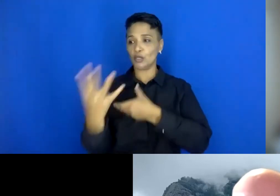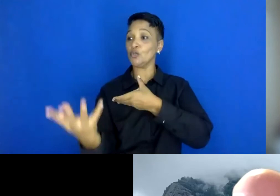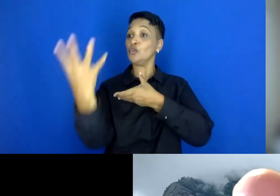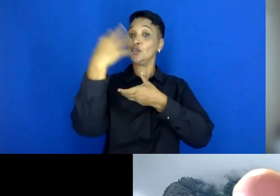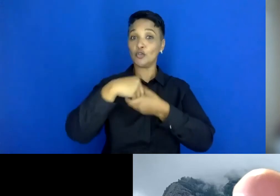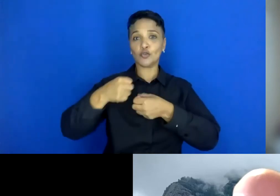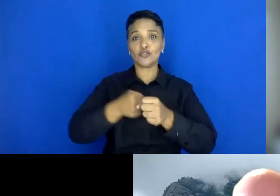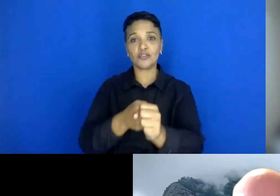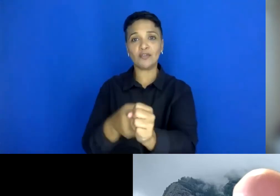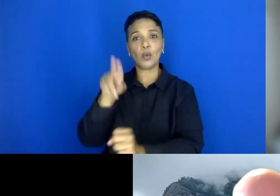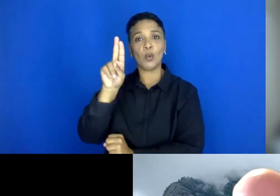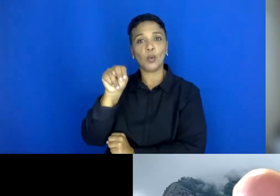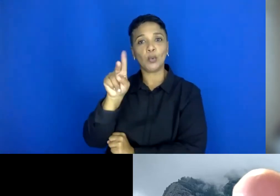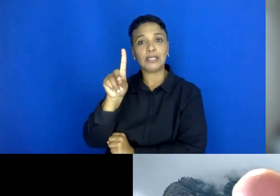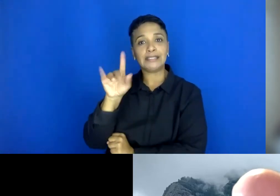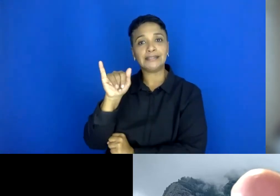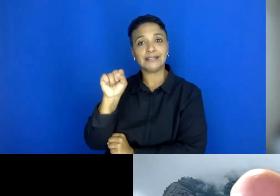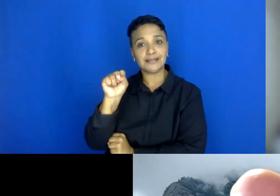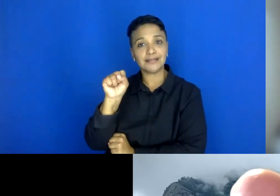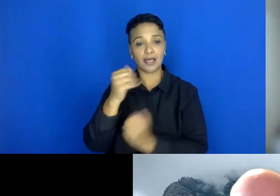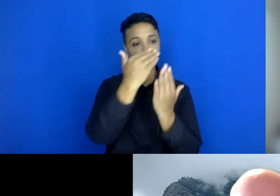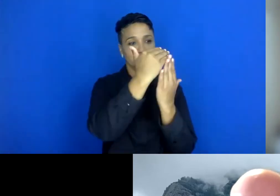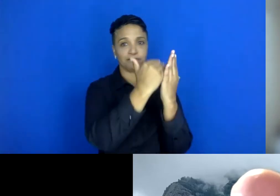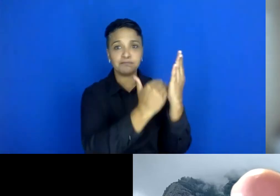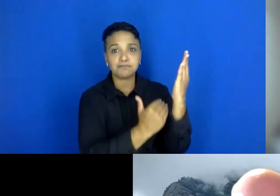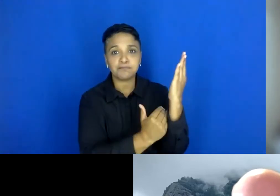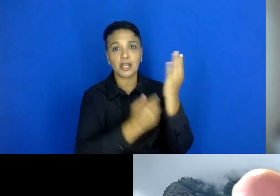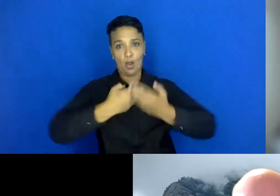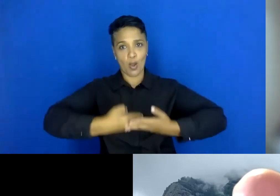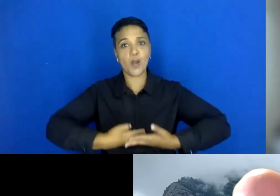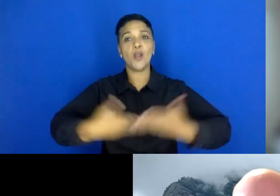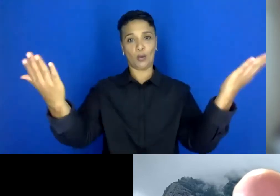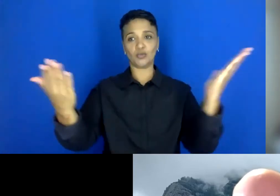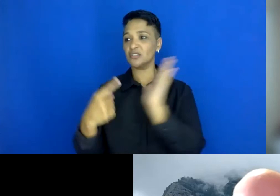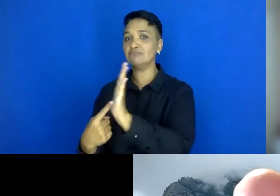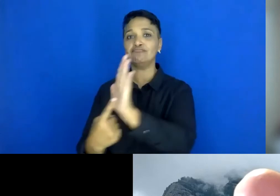a common plan for the un system was launched now this certainly helps and it gives the un